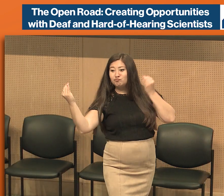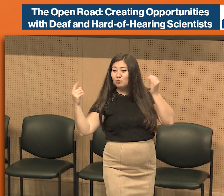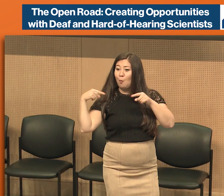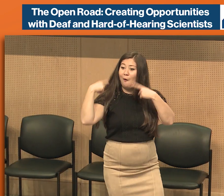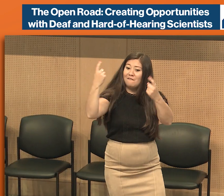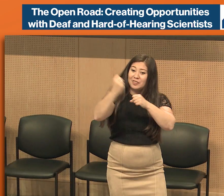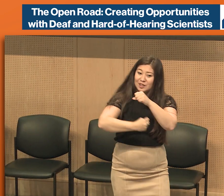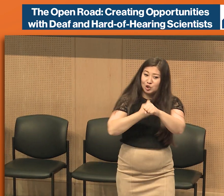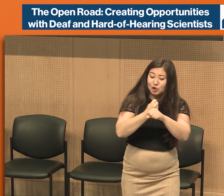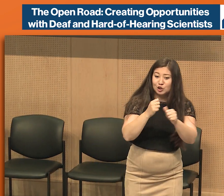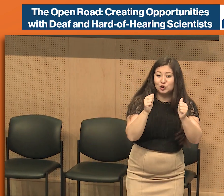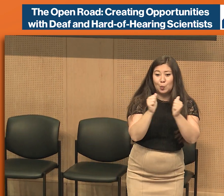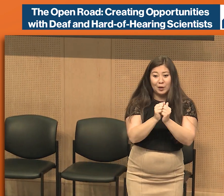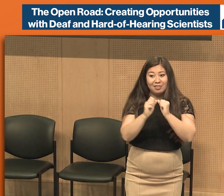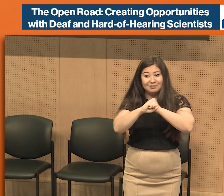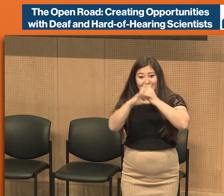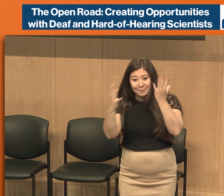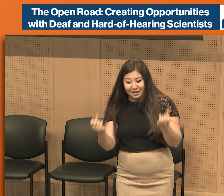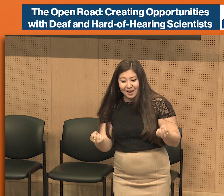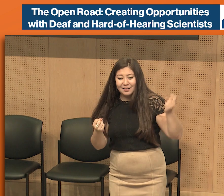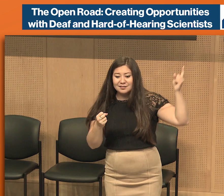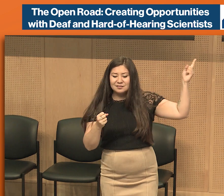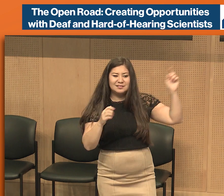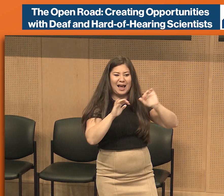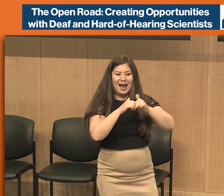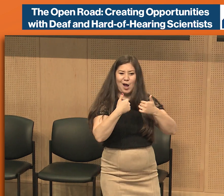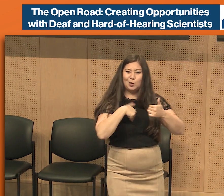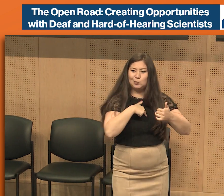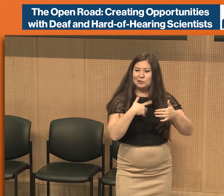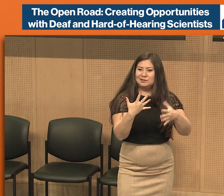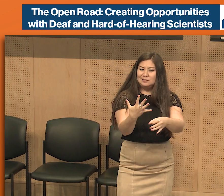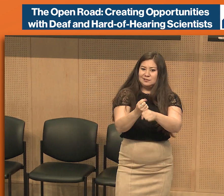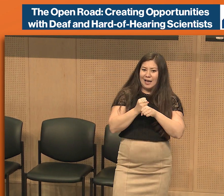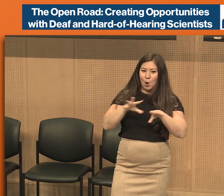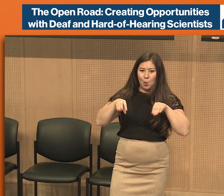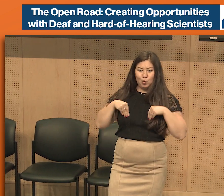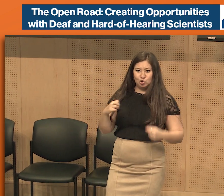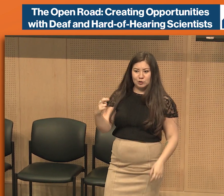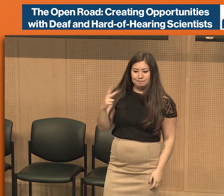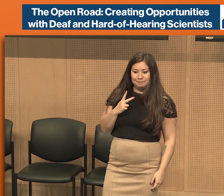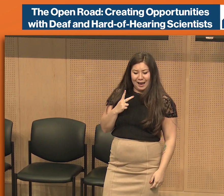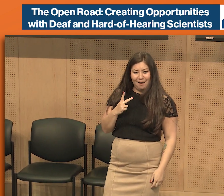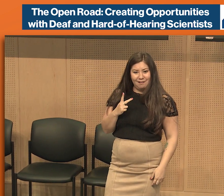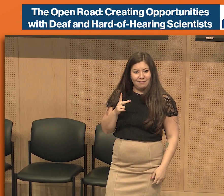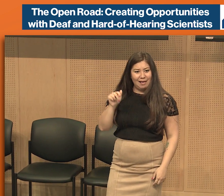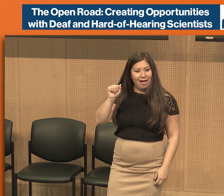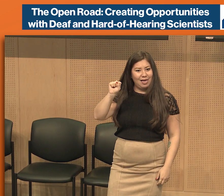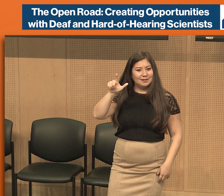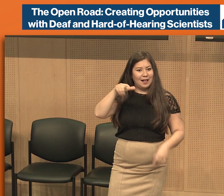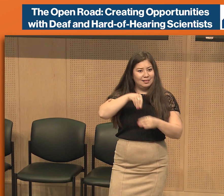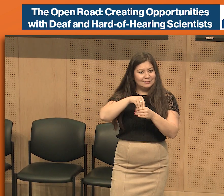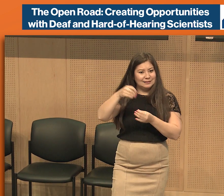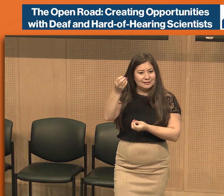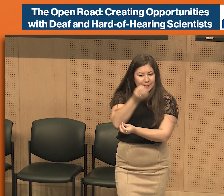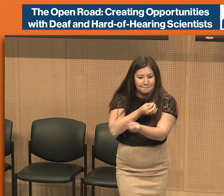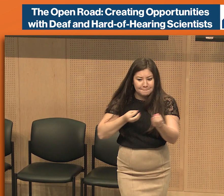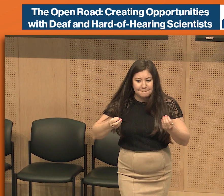What I've given a lot of thought to over the years and what led to Atomic Hands is thought of how do we take back ownership